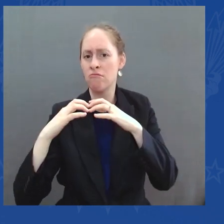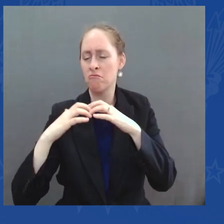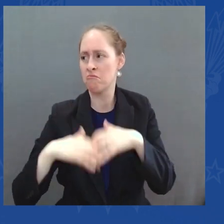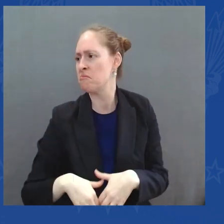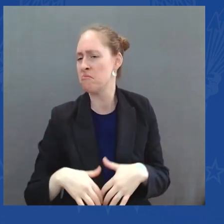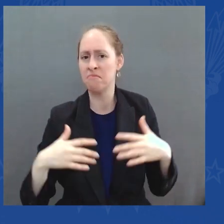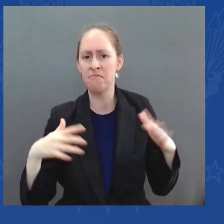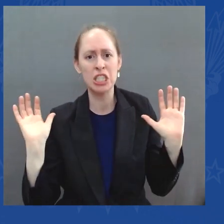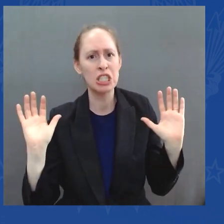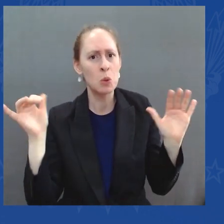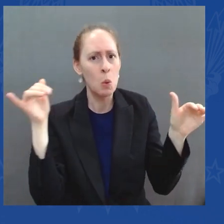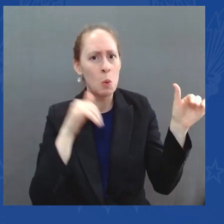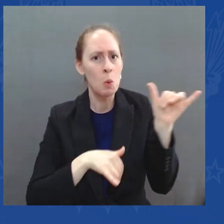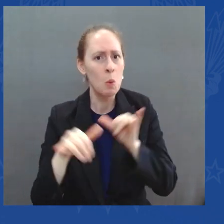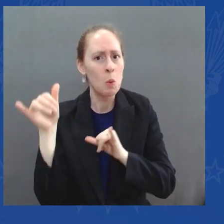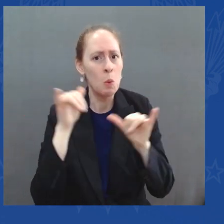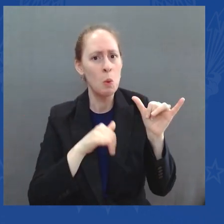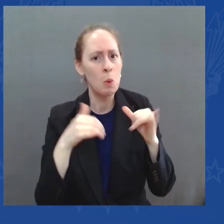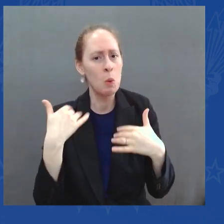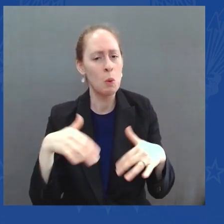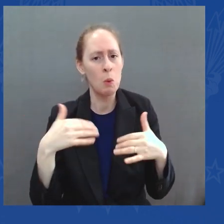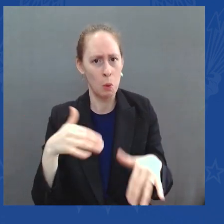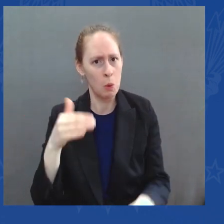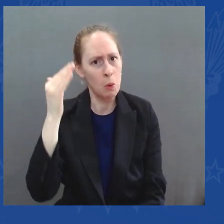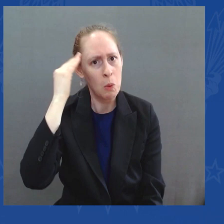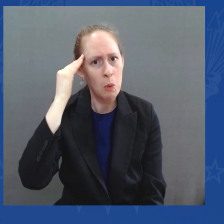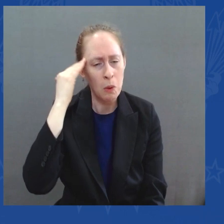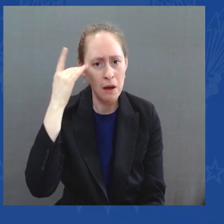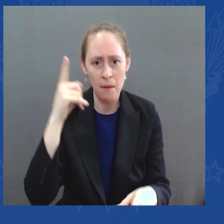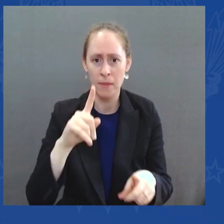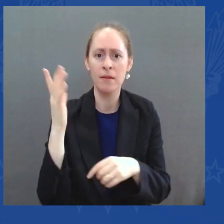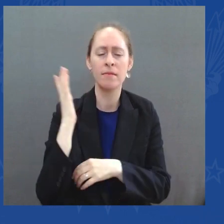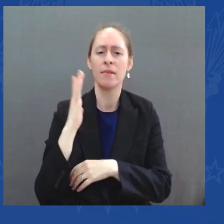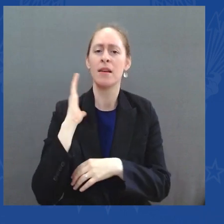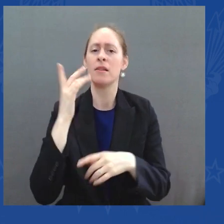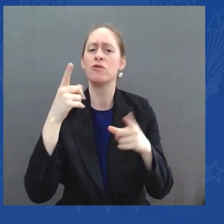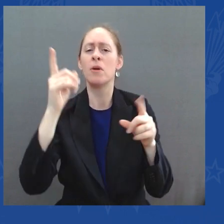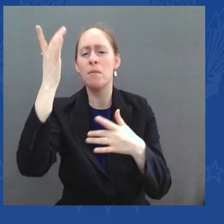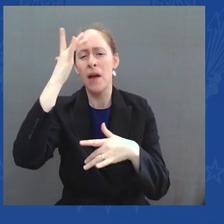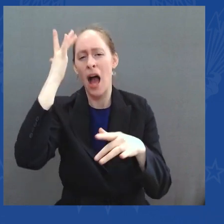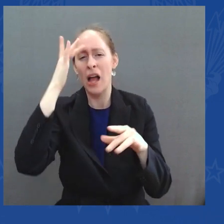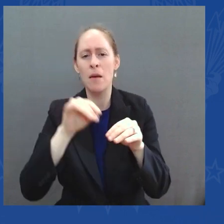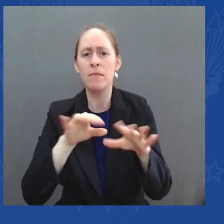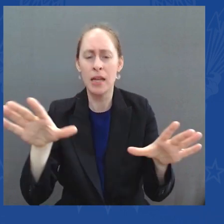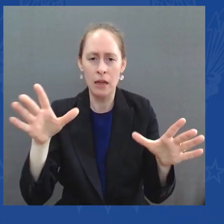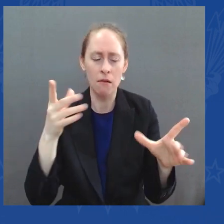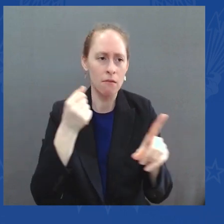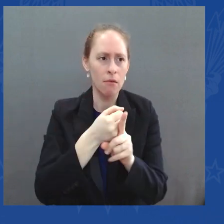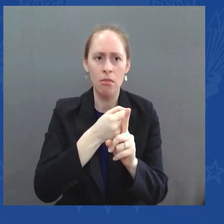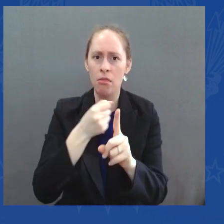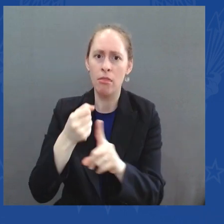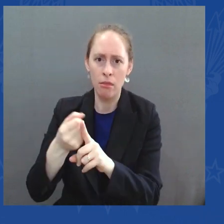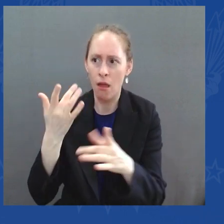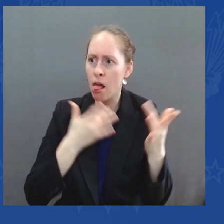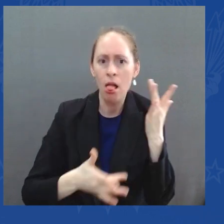to a term you all know well -- and Pete used it: supply chains. A simple term. A supply chain is a journey --